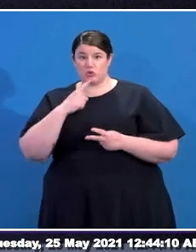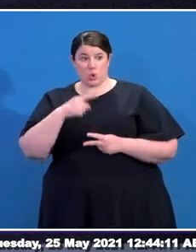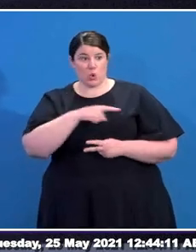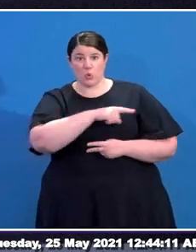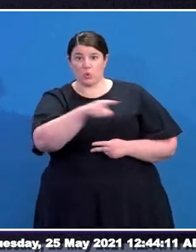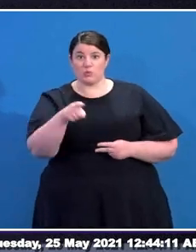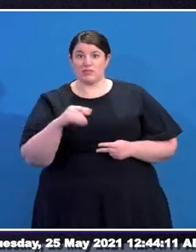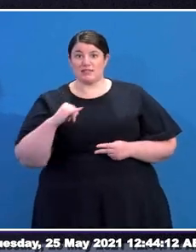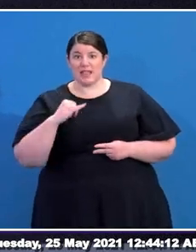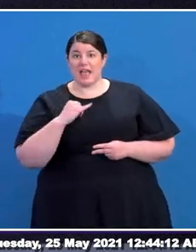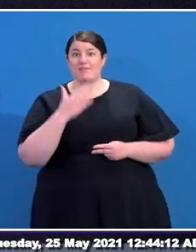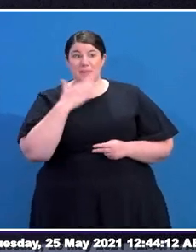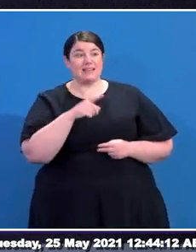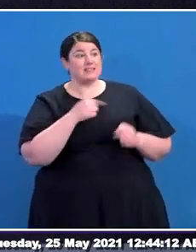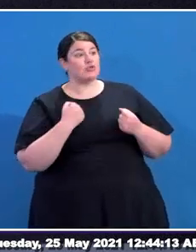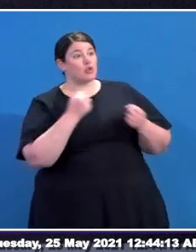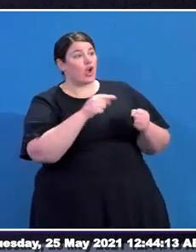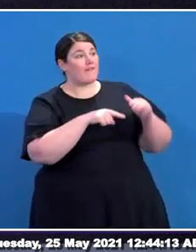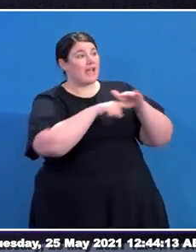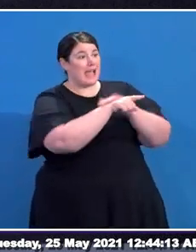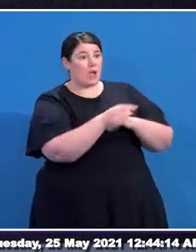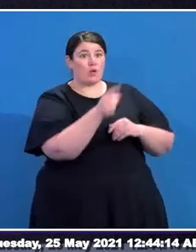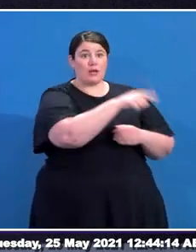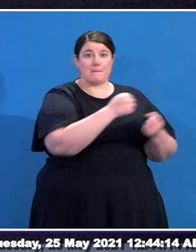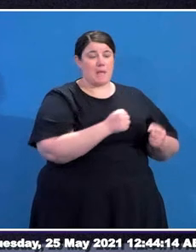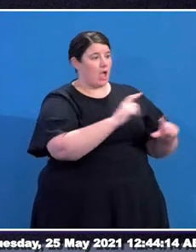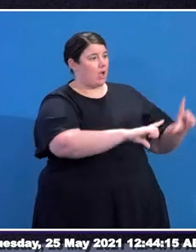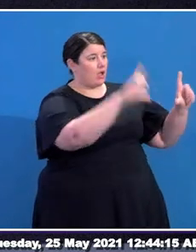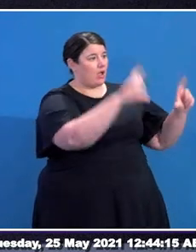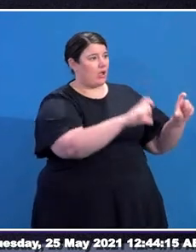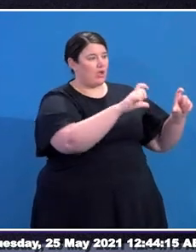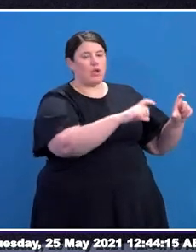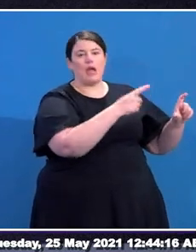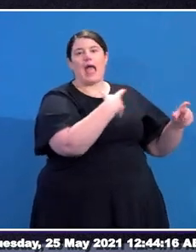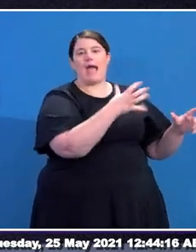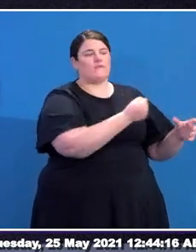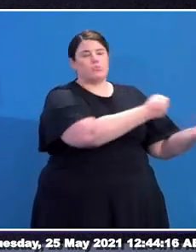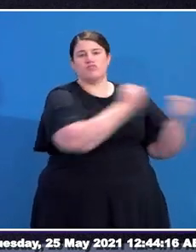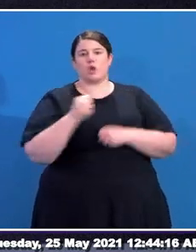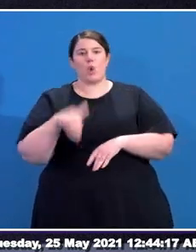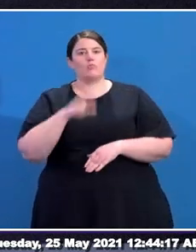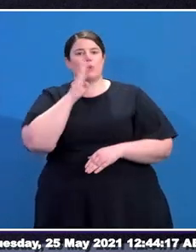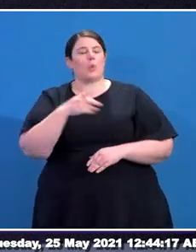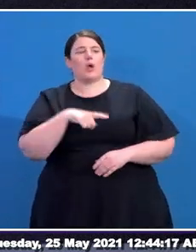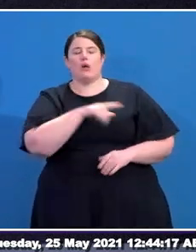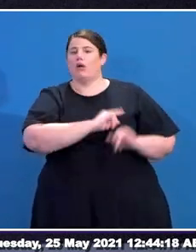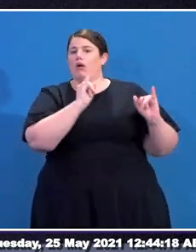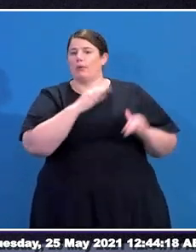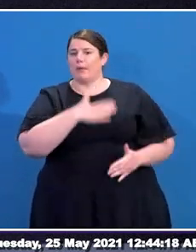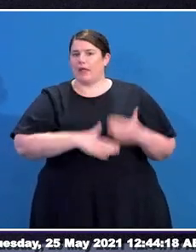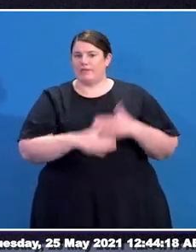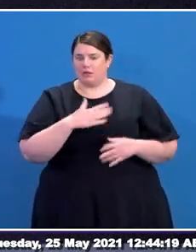Carl out and come back and say he had a behaviour, and then for him to actually